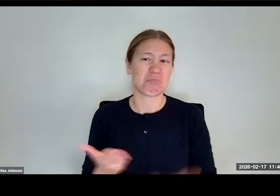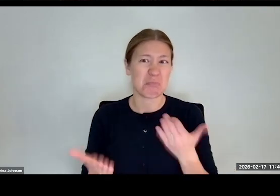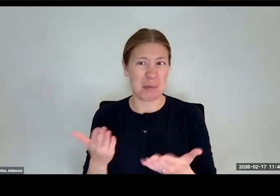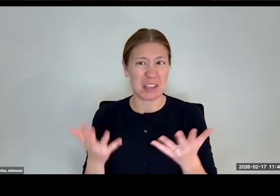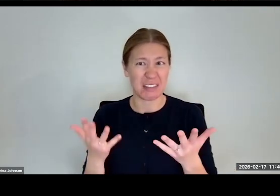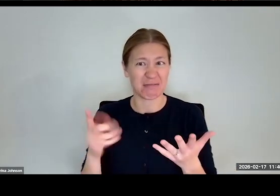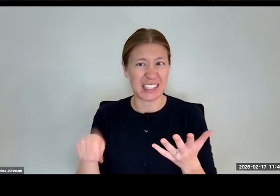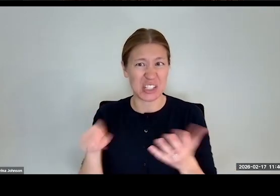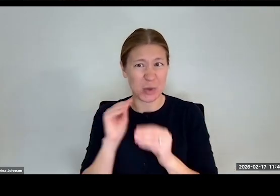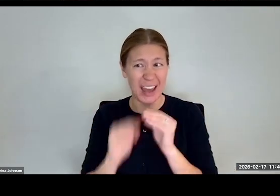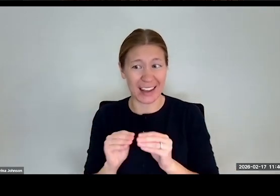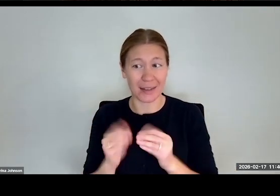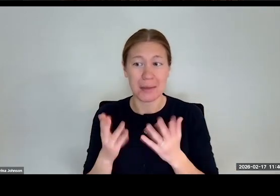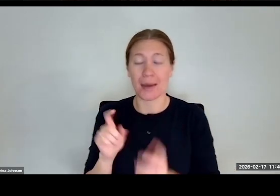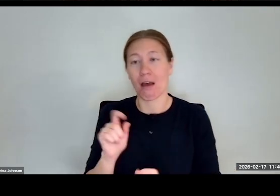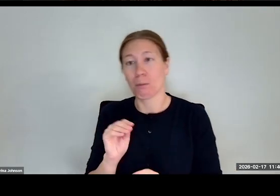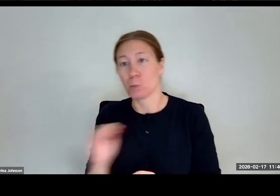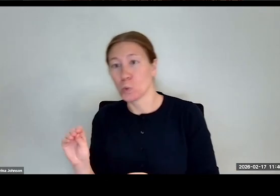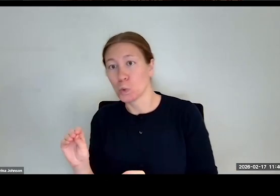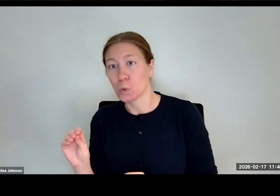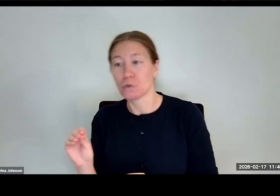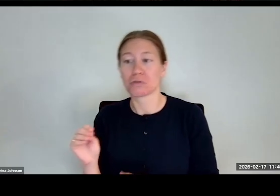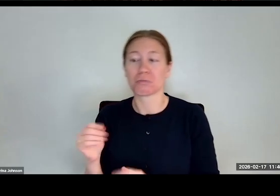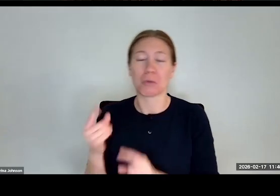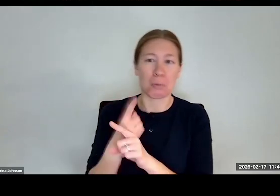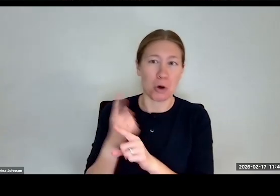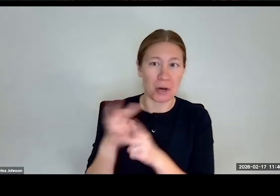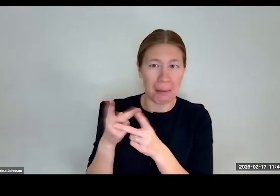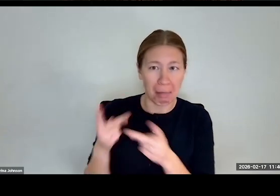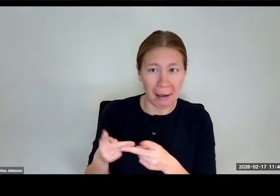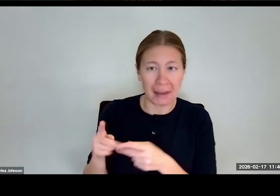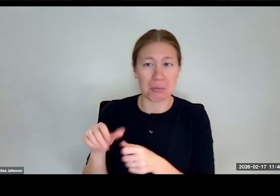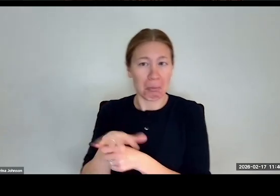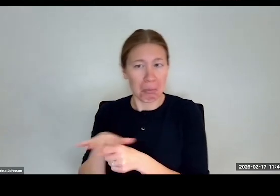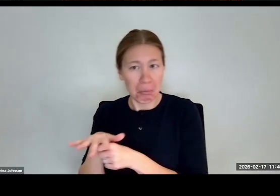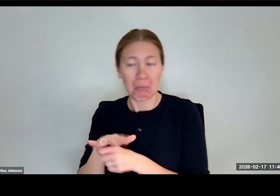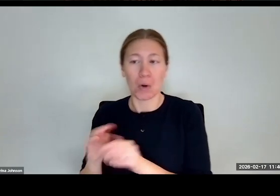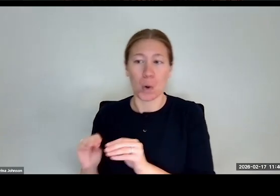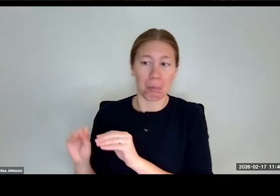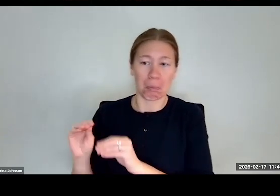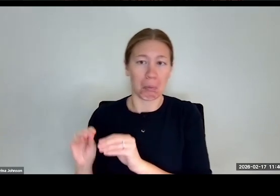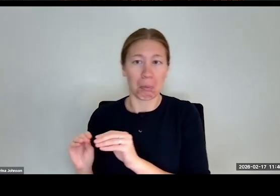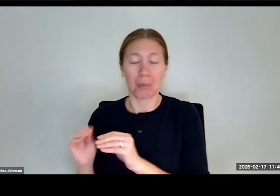I might wanna move my number over so that it's sitting in a slightly different location. I also might wanna do something like update the color